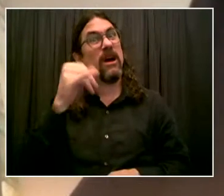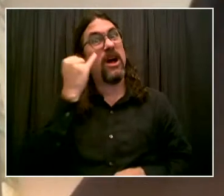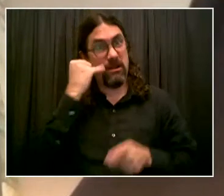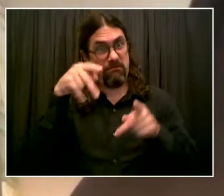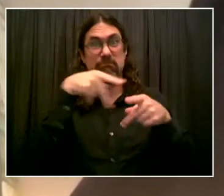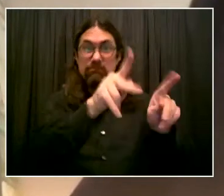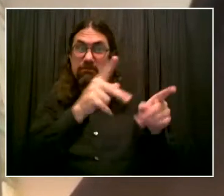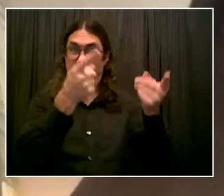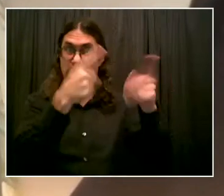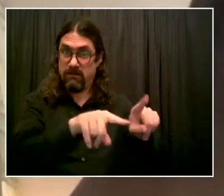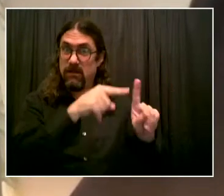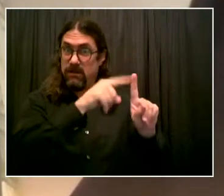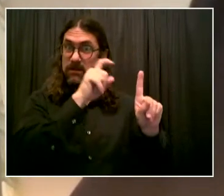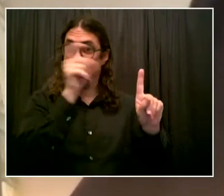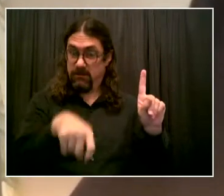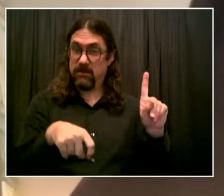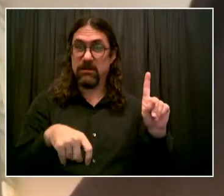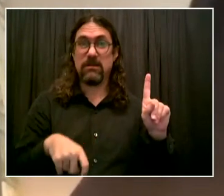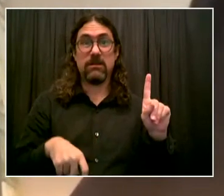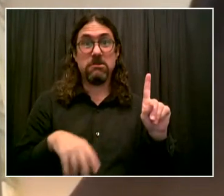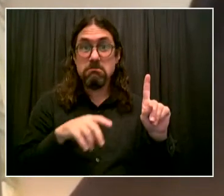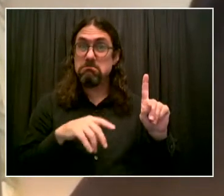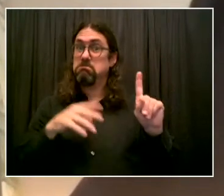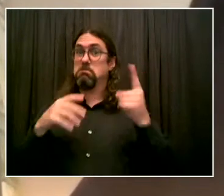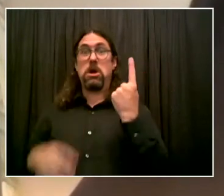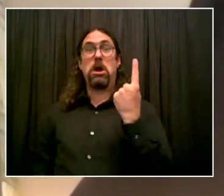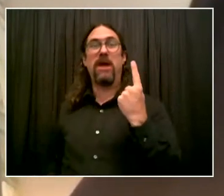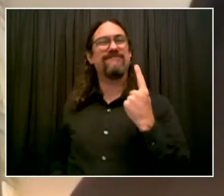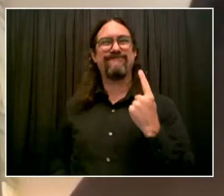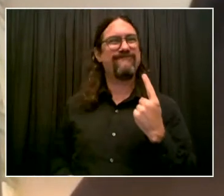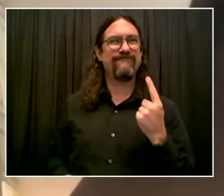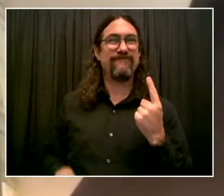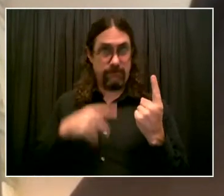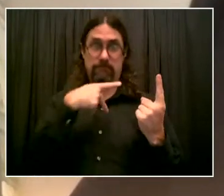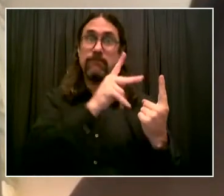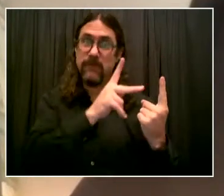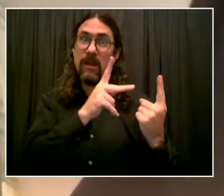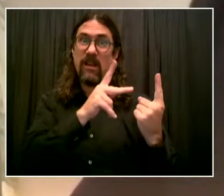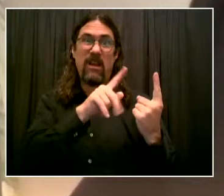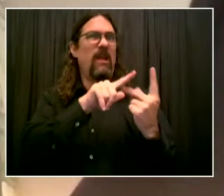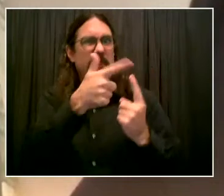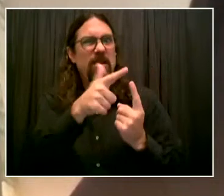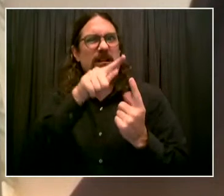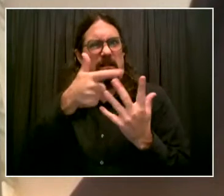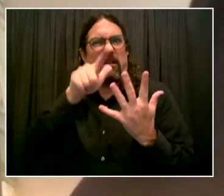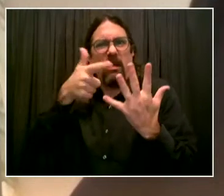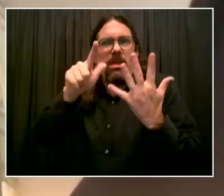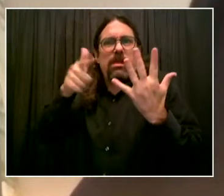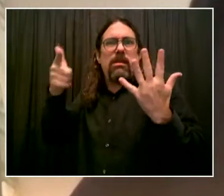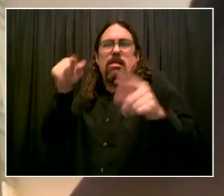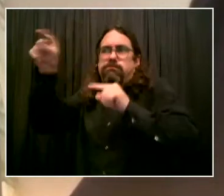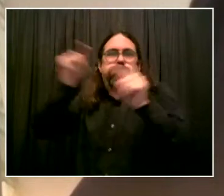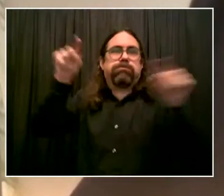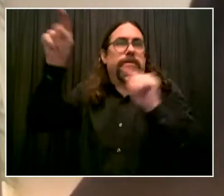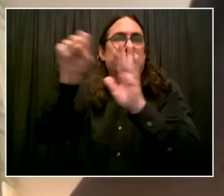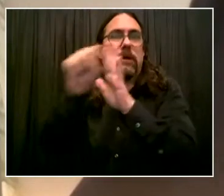FOR STATES IS SEVERE. AS YOU MENTIOND,E MAYOR , THE SUPREME